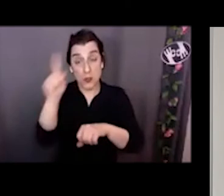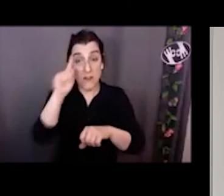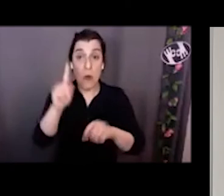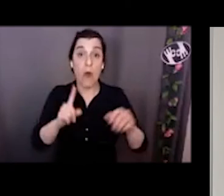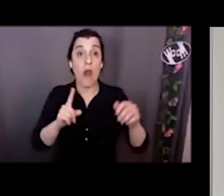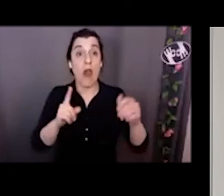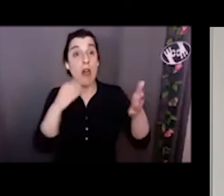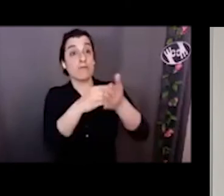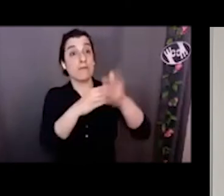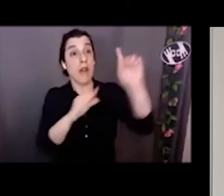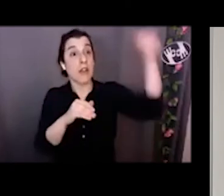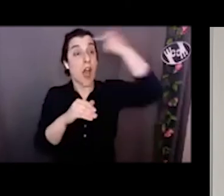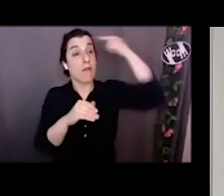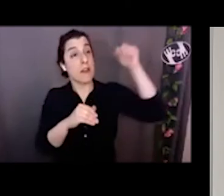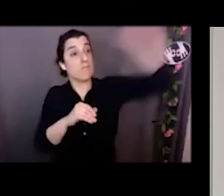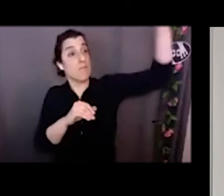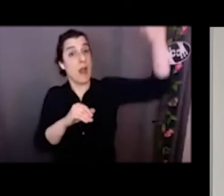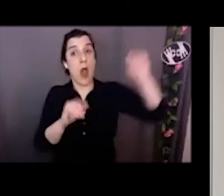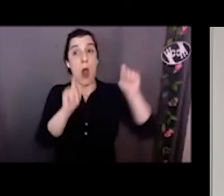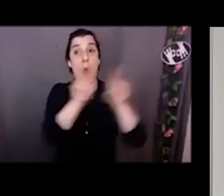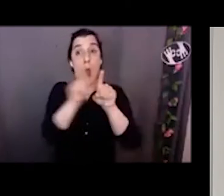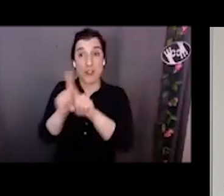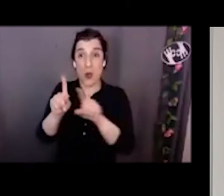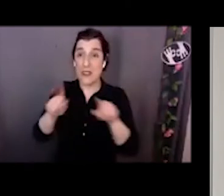they can also be used to exploit the marginalized communities against the basic